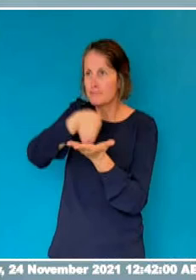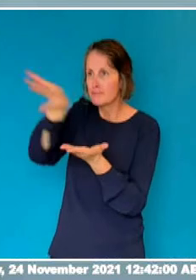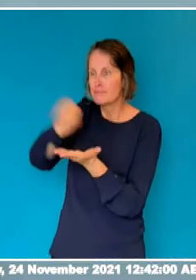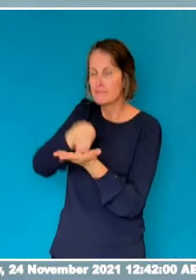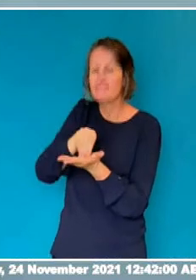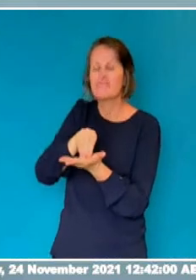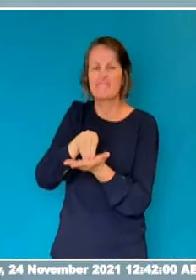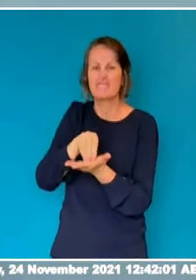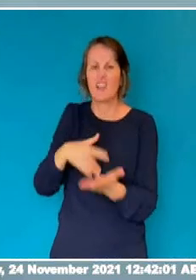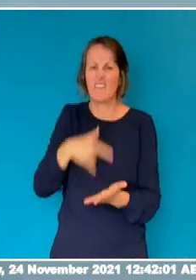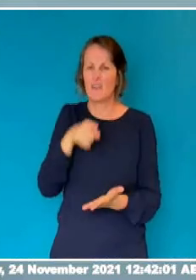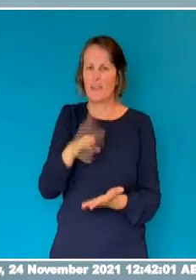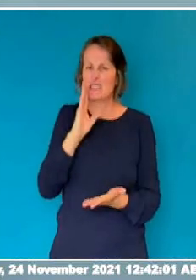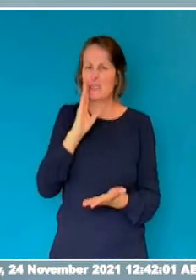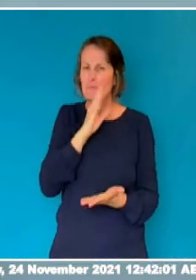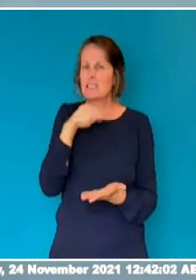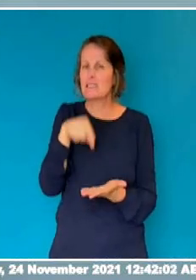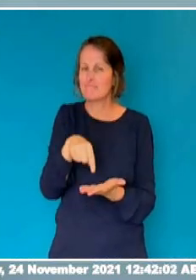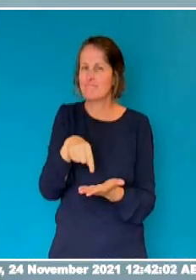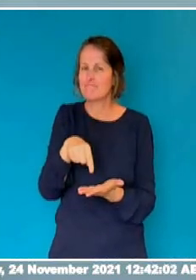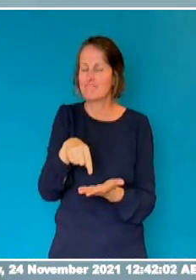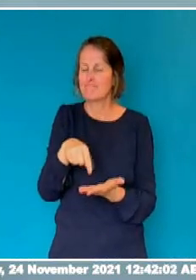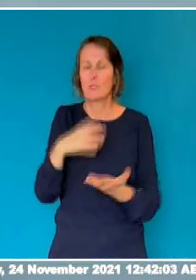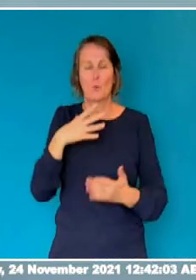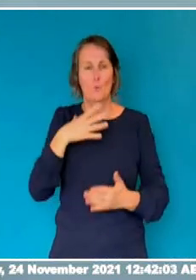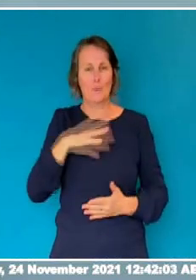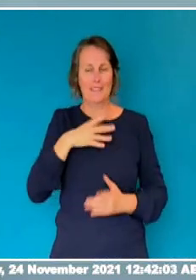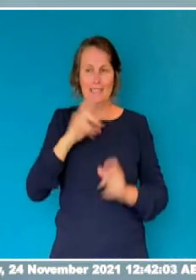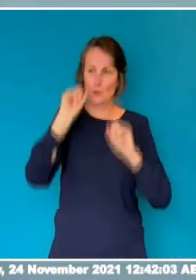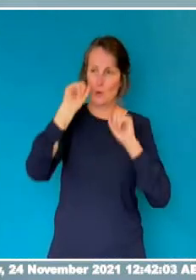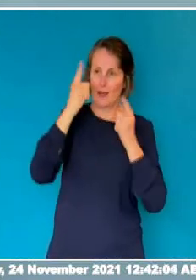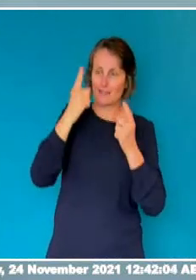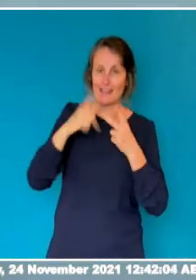From my perspective, understanding whether or not the workplace adjustment policy is